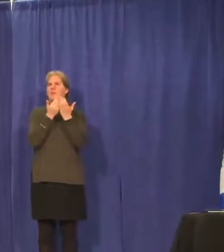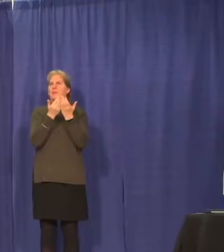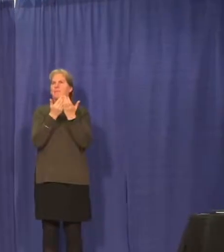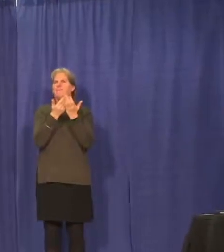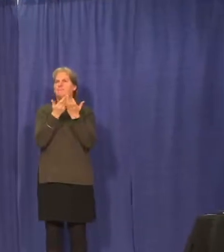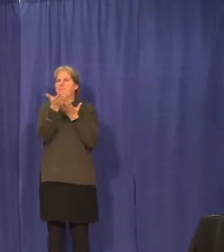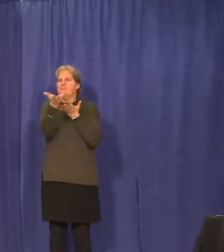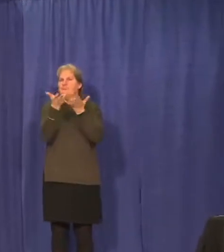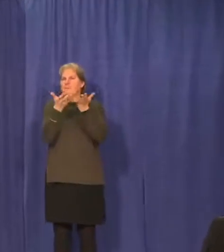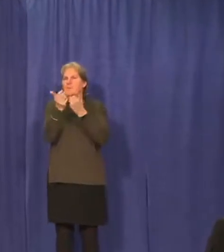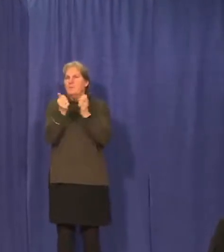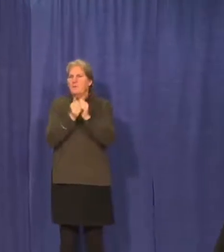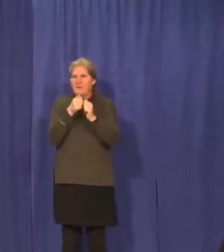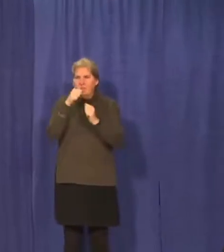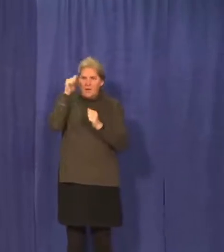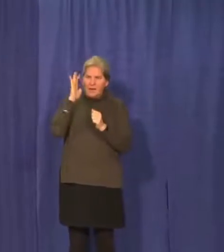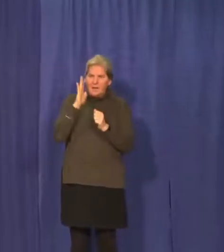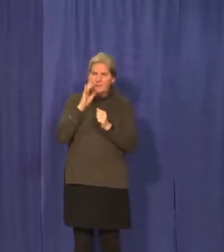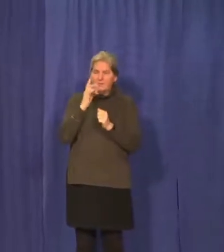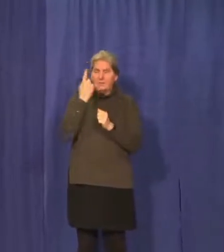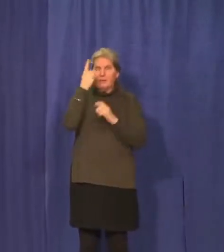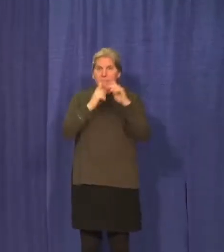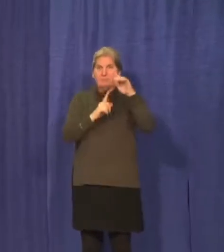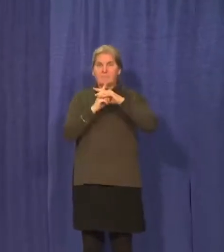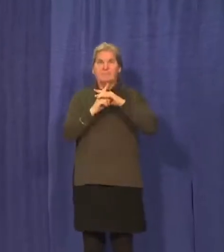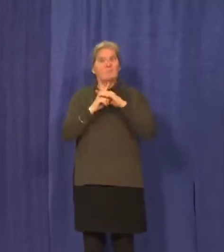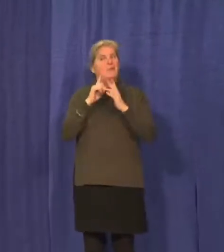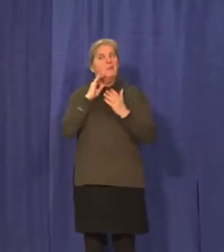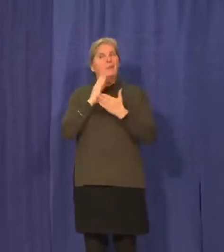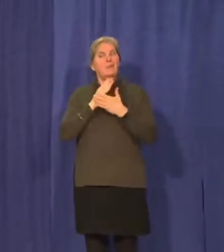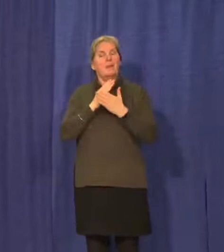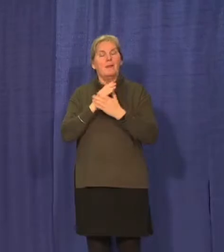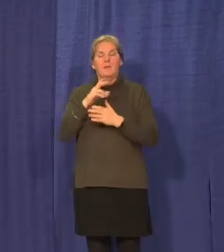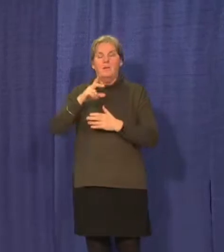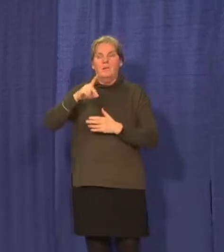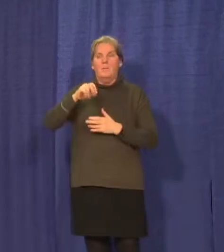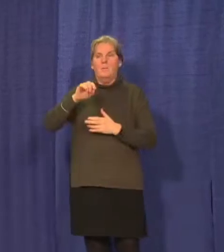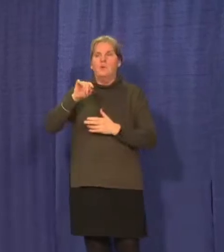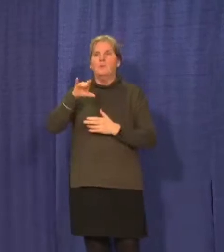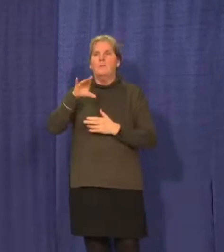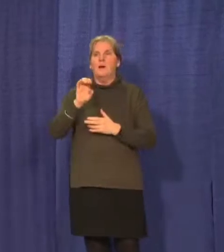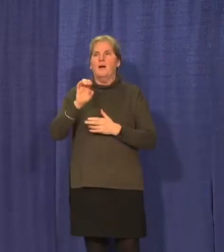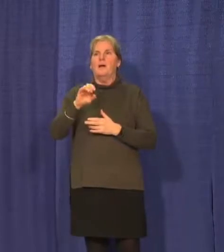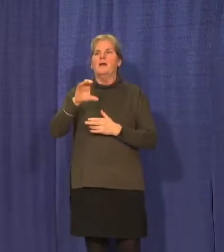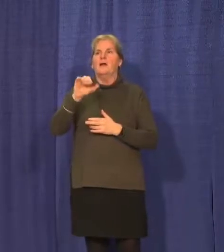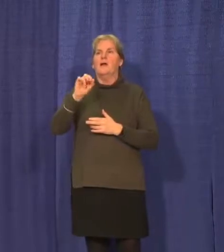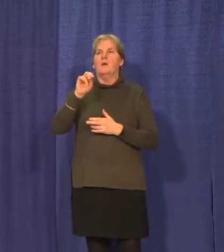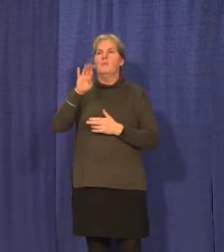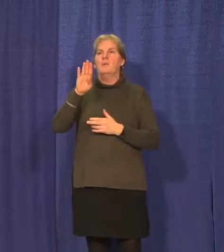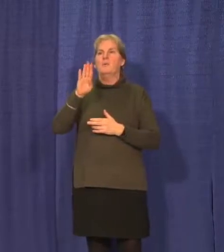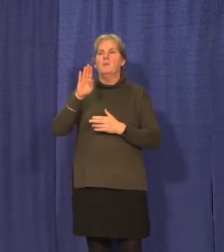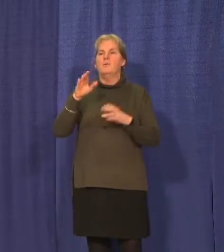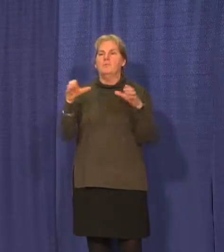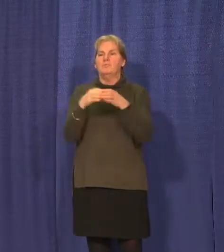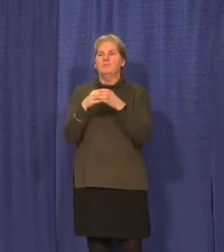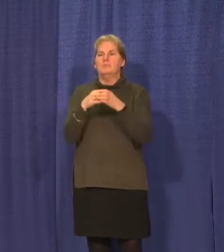conversations. One thing that comes to mind for me is the porcupine caribou herd.